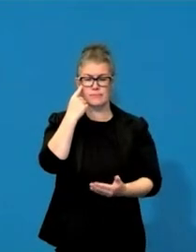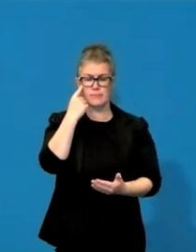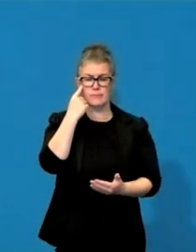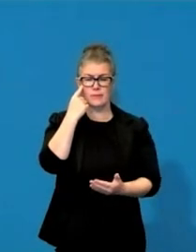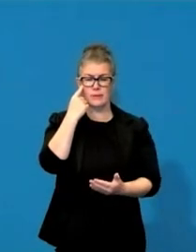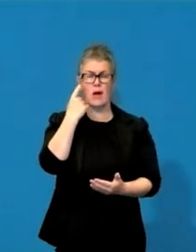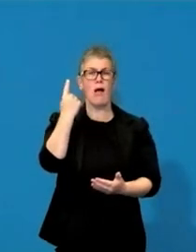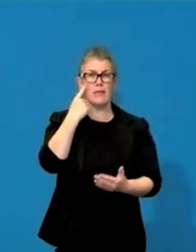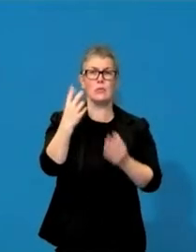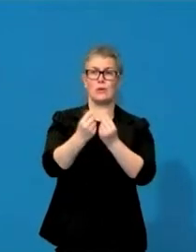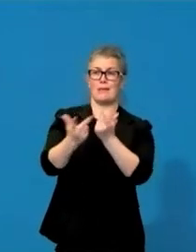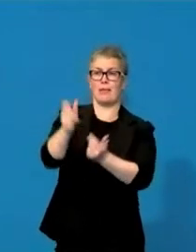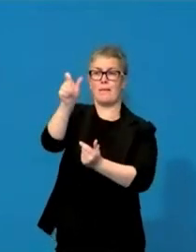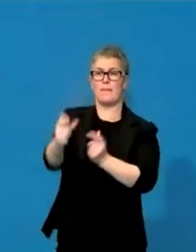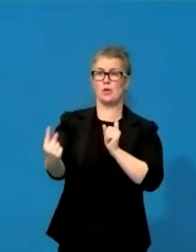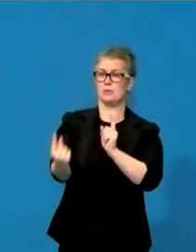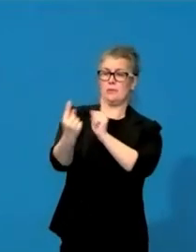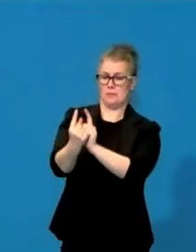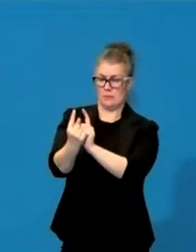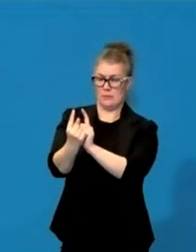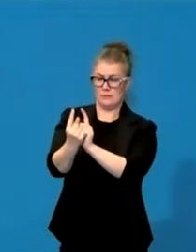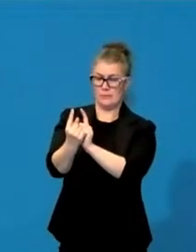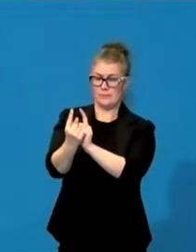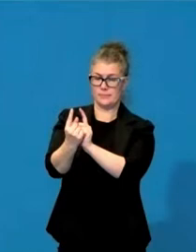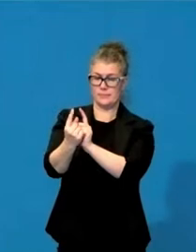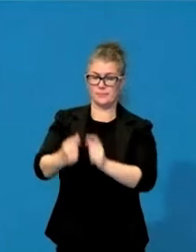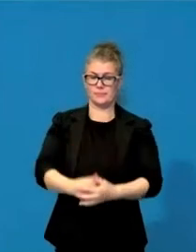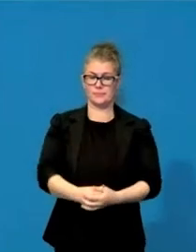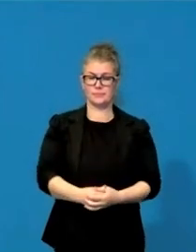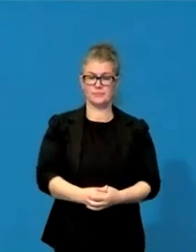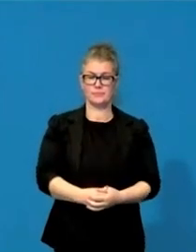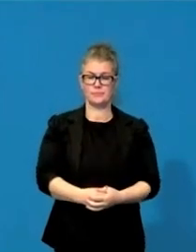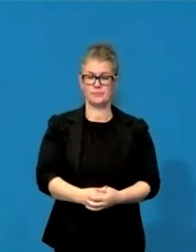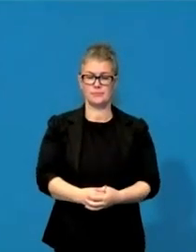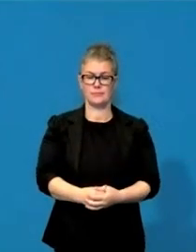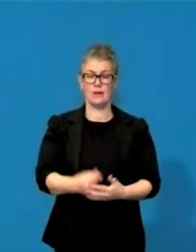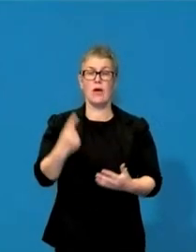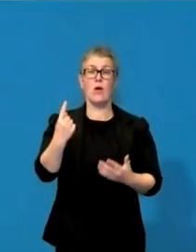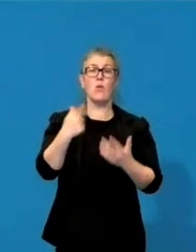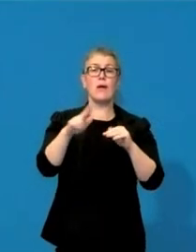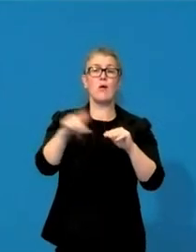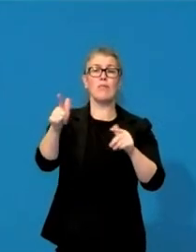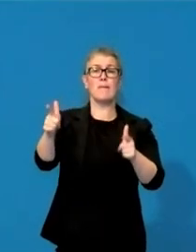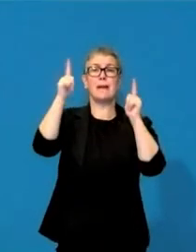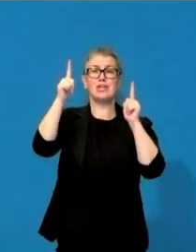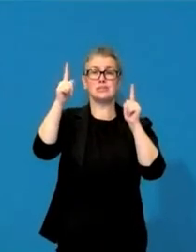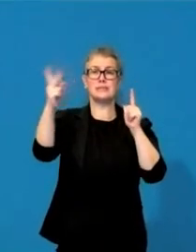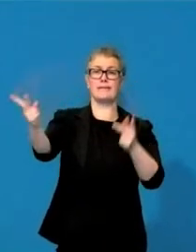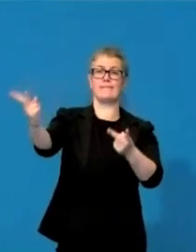in person, seeing, I think, one of their little [REDACTED] come down, the first one I seen one them, the NDIS mob.